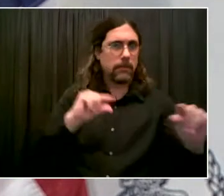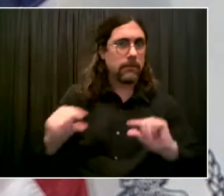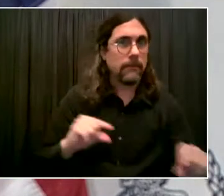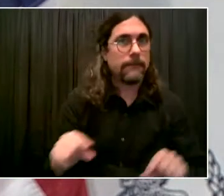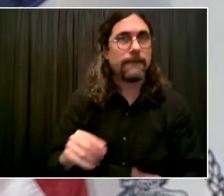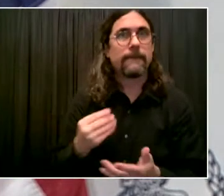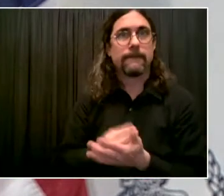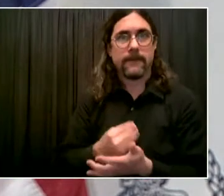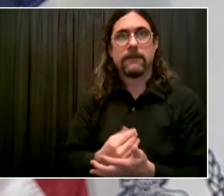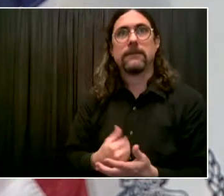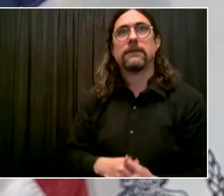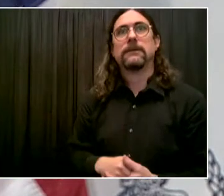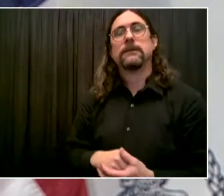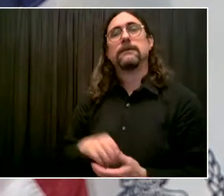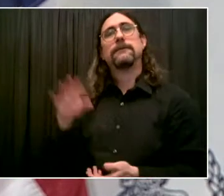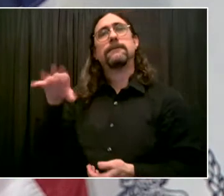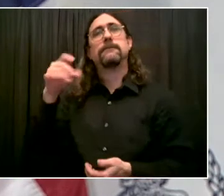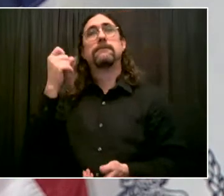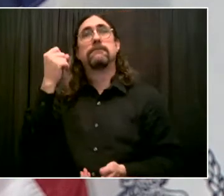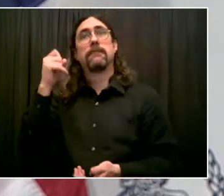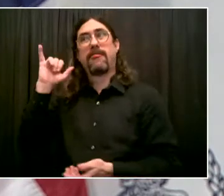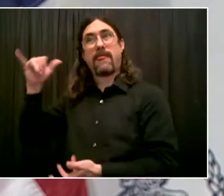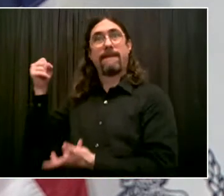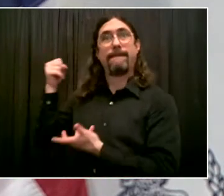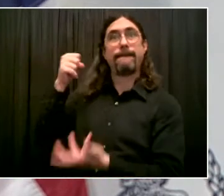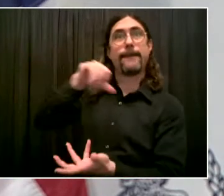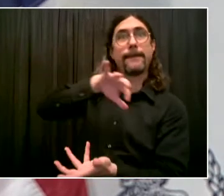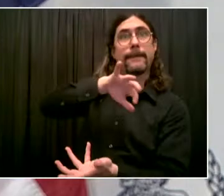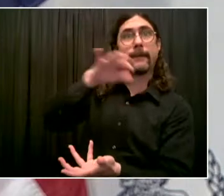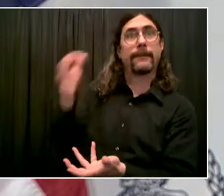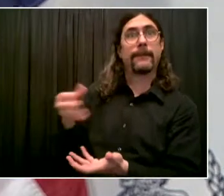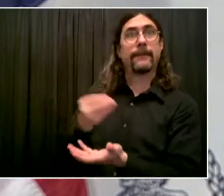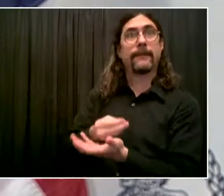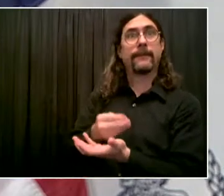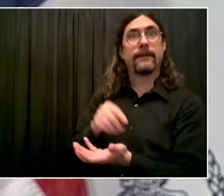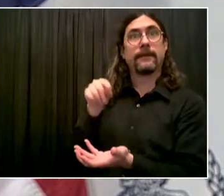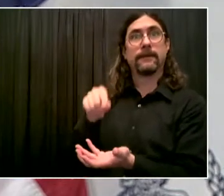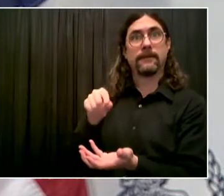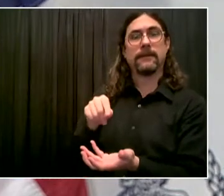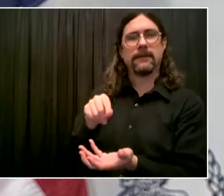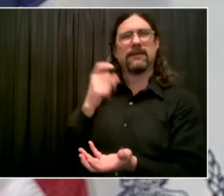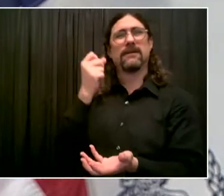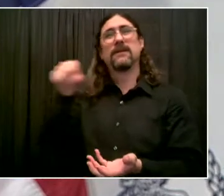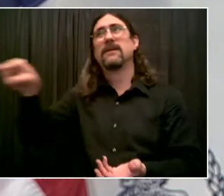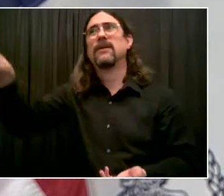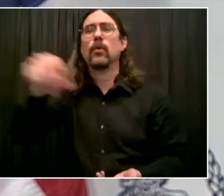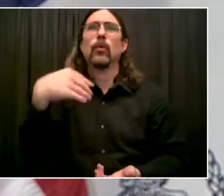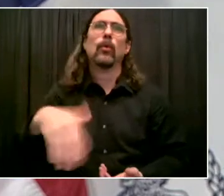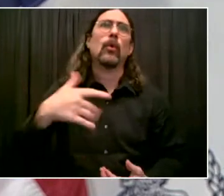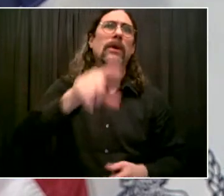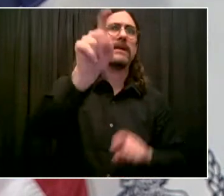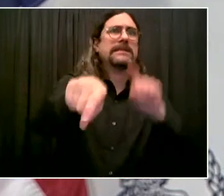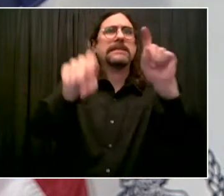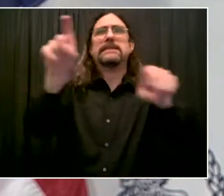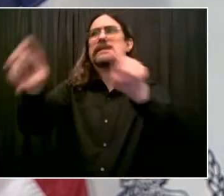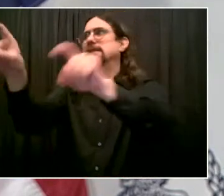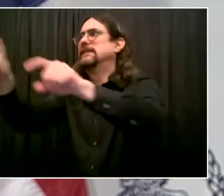ARE SOME WAYS WE CAN PROVIDE SUPPORT. CI ANANT 'SAY YET WHAT THAT WOULD BE. BECAUUE SYYU OCAN IMAGINE, THE MOMENT WE HAVE